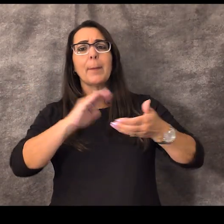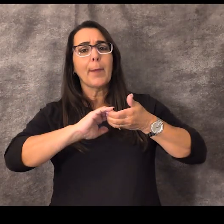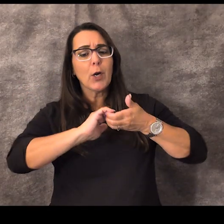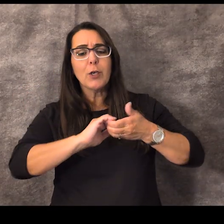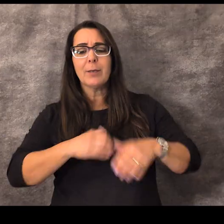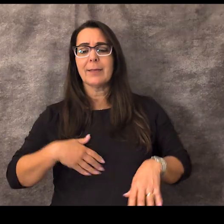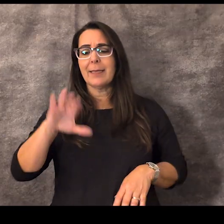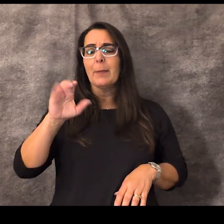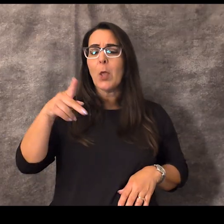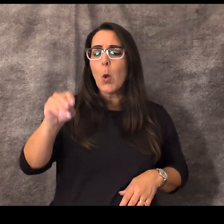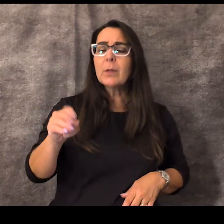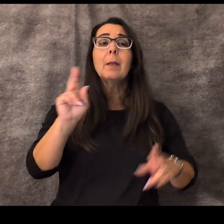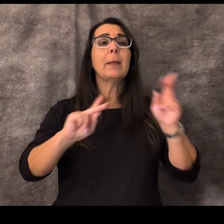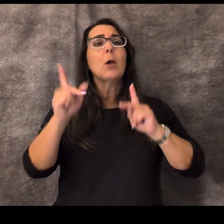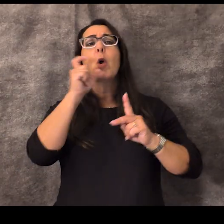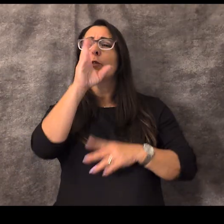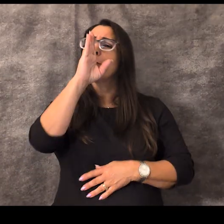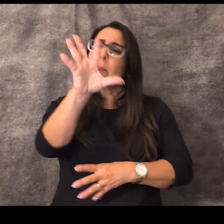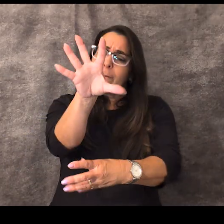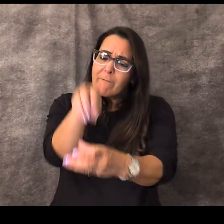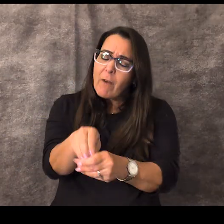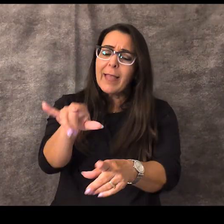you know, people who are directly involved, the unhoused community,